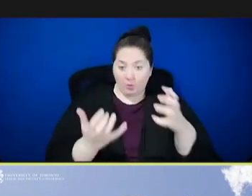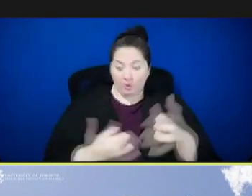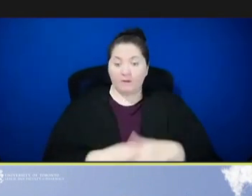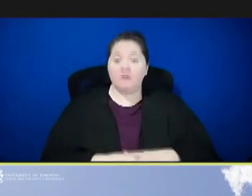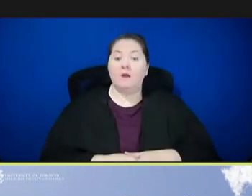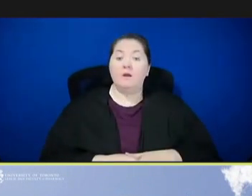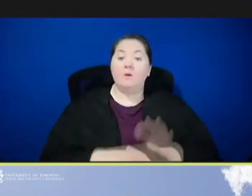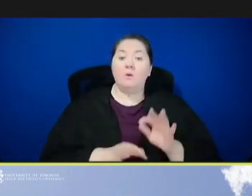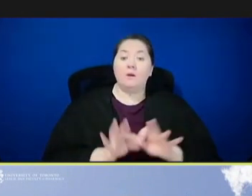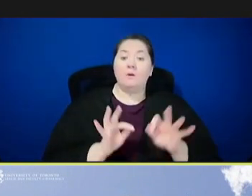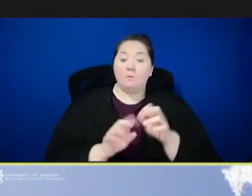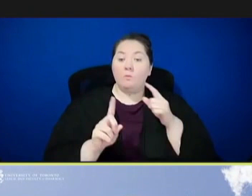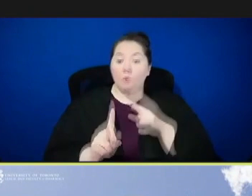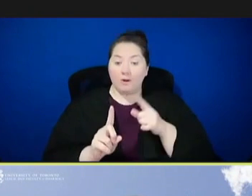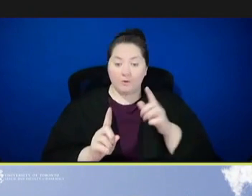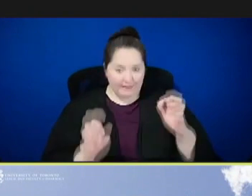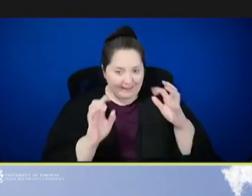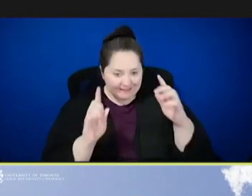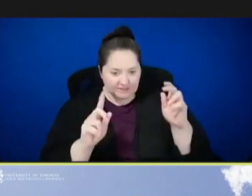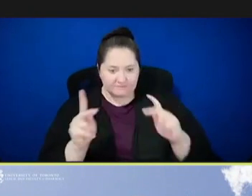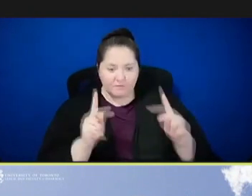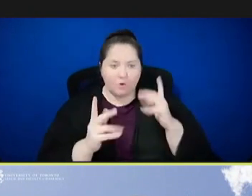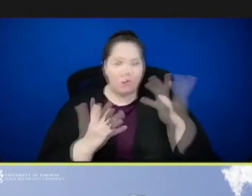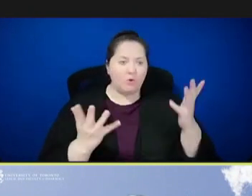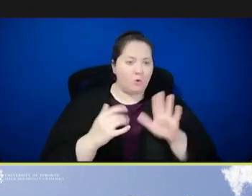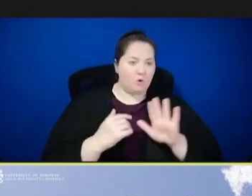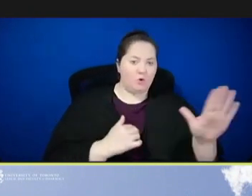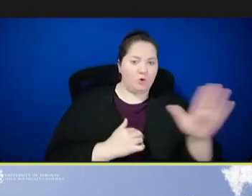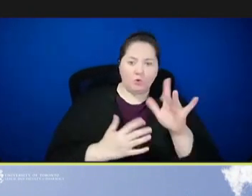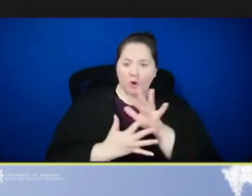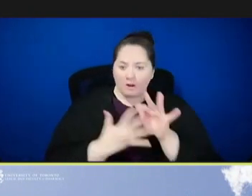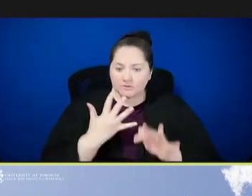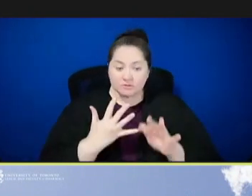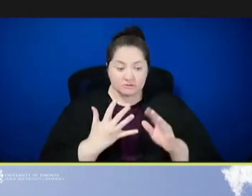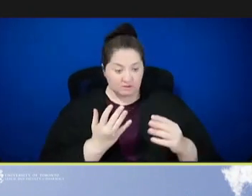is that we actually educate people about what the options are, and we give them the choices.